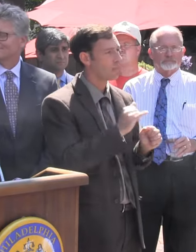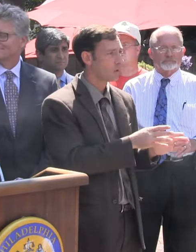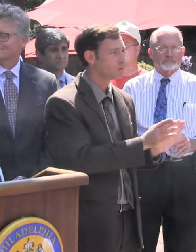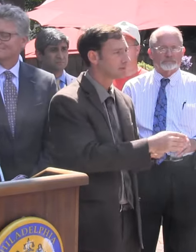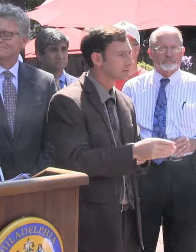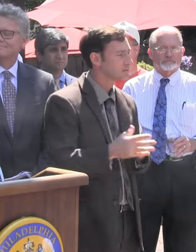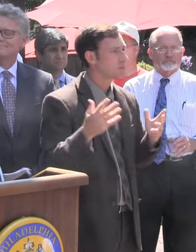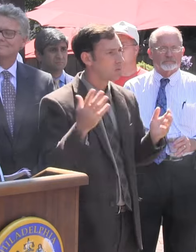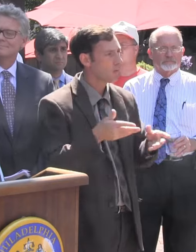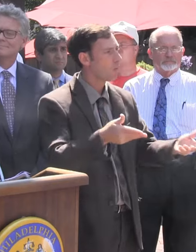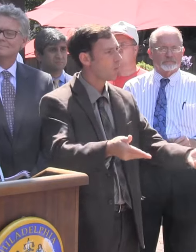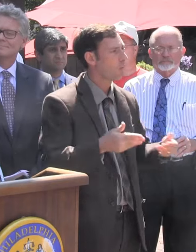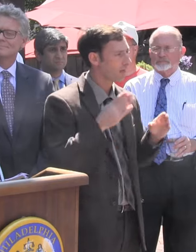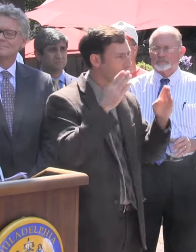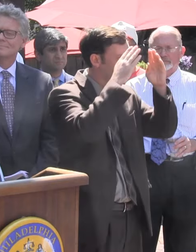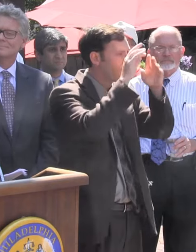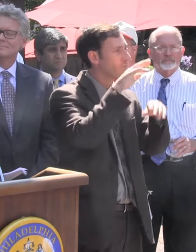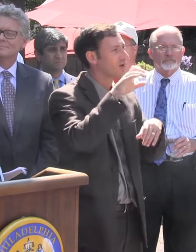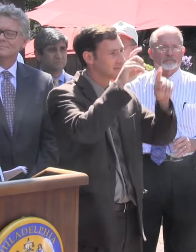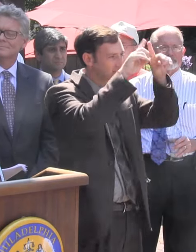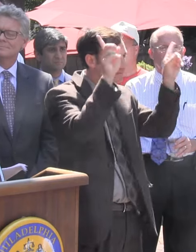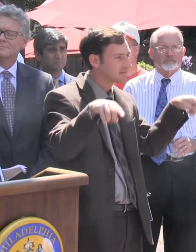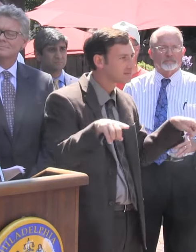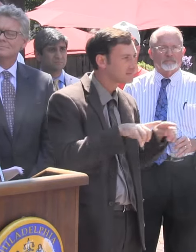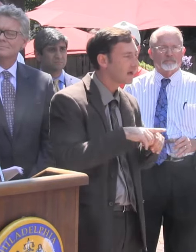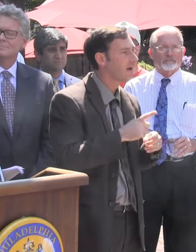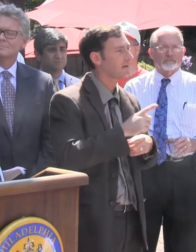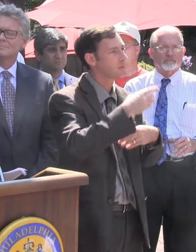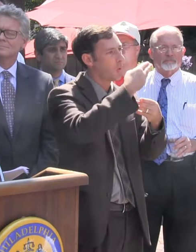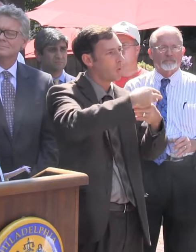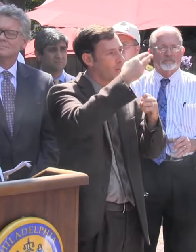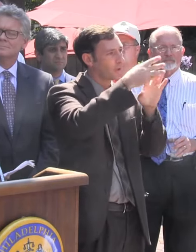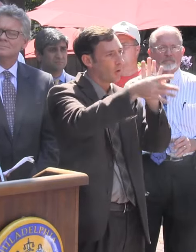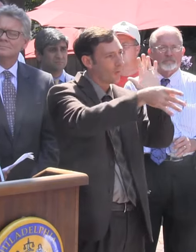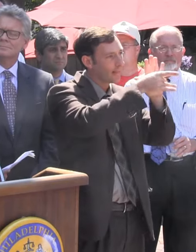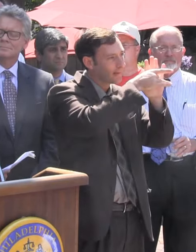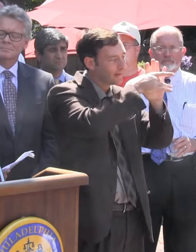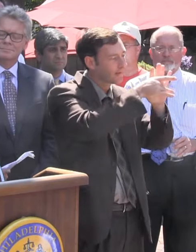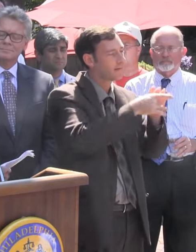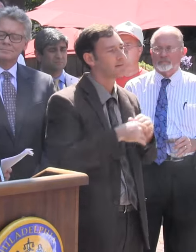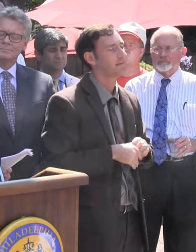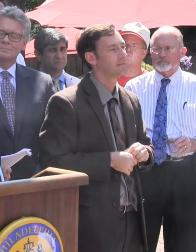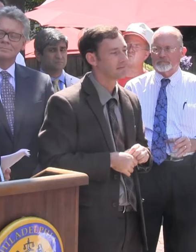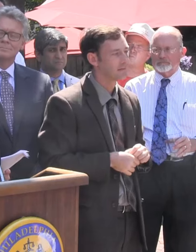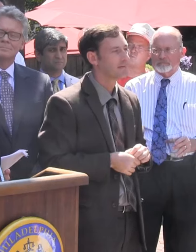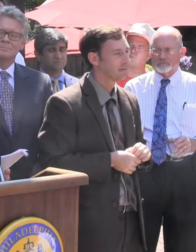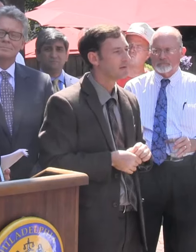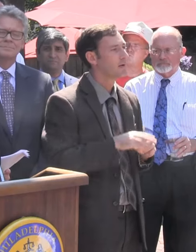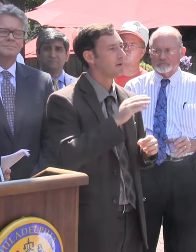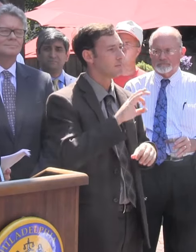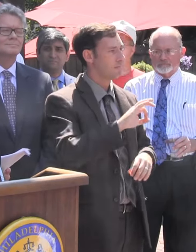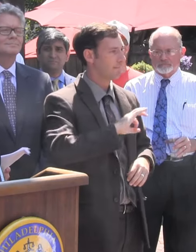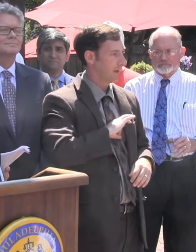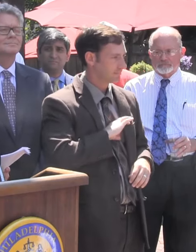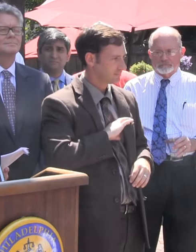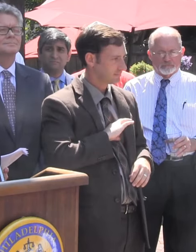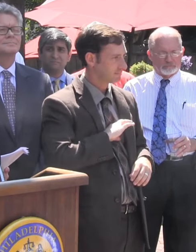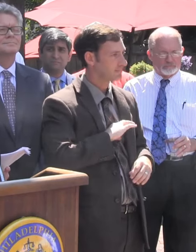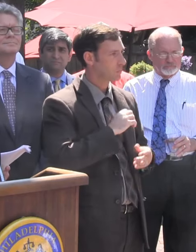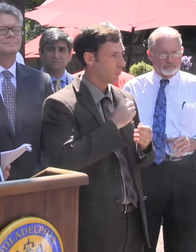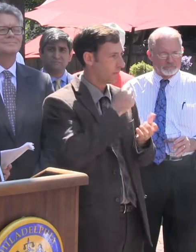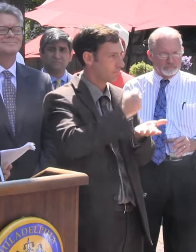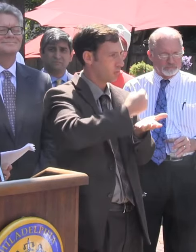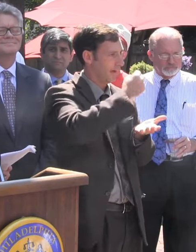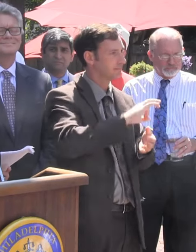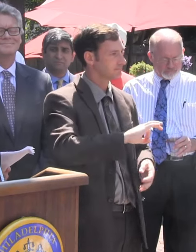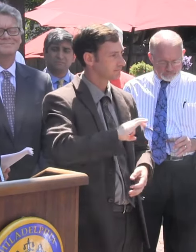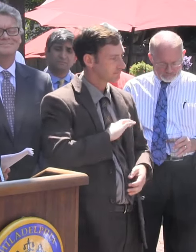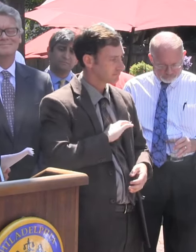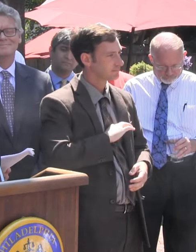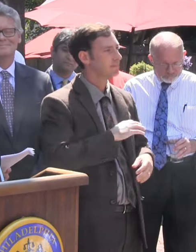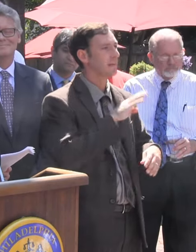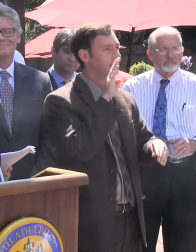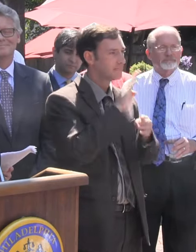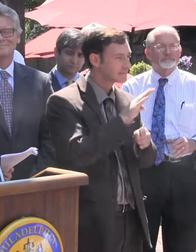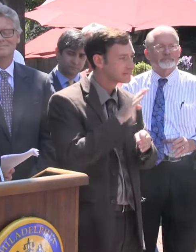be welcome Pope Francis signage, a window cling, branded buttons, I'll hold it up again...businesses,